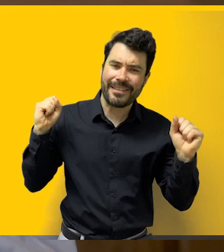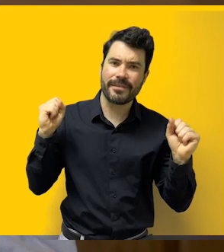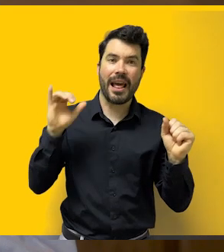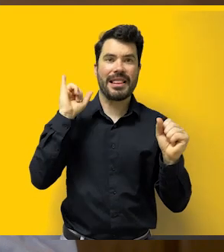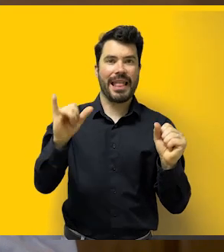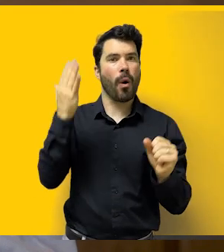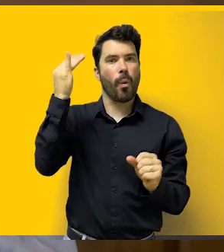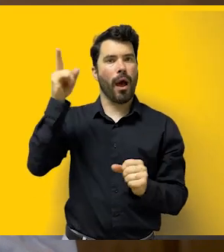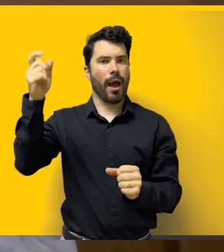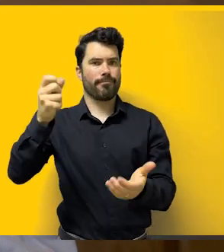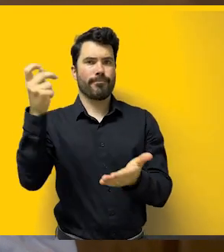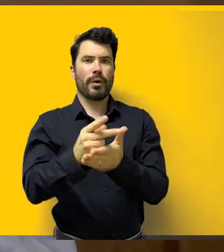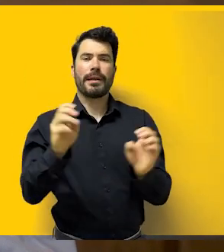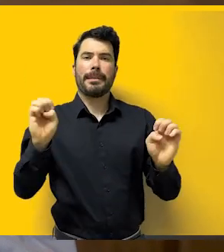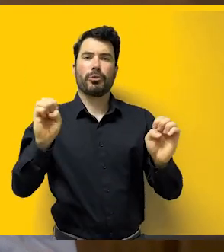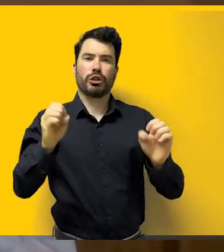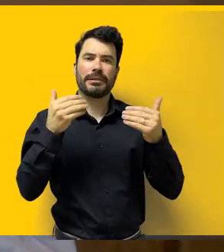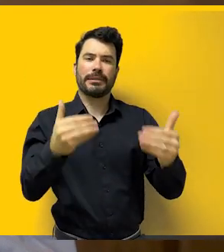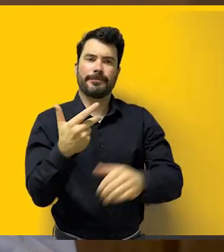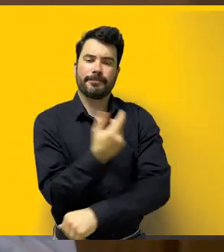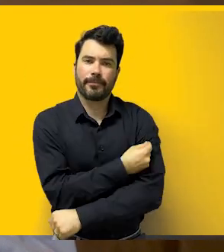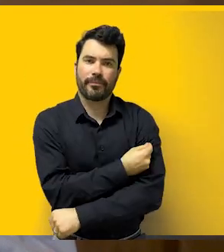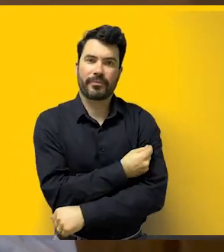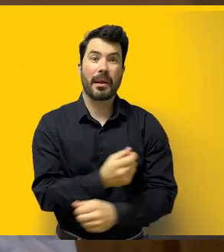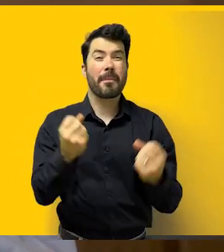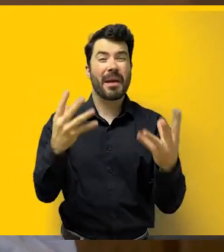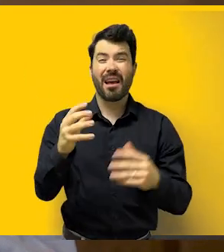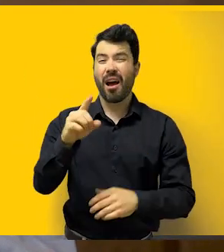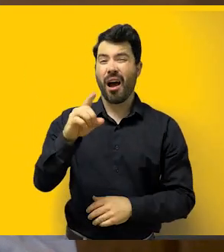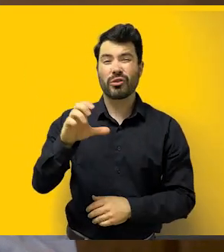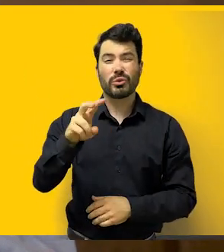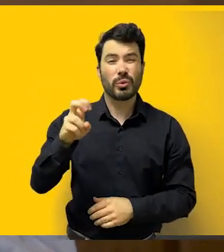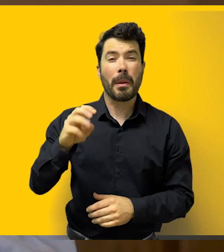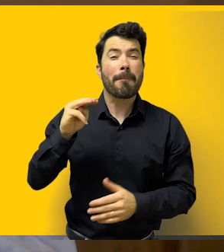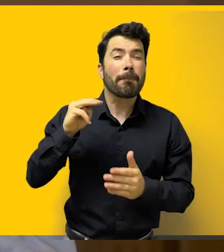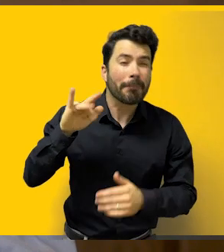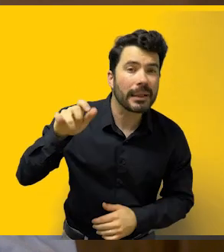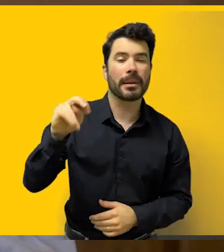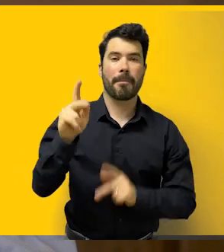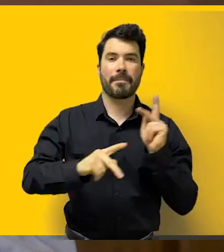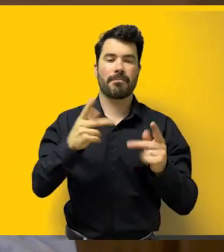The circumstances of the pandemic, with increase in COVID cases and development of a more transmissible variant